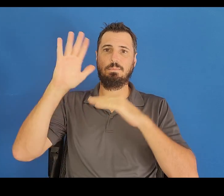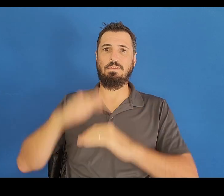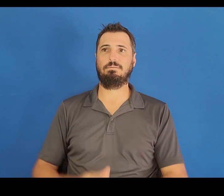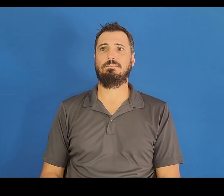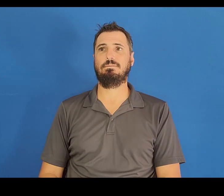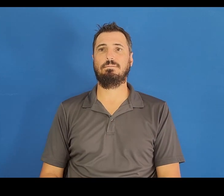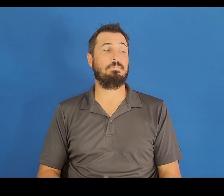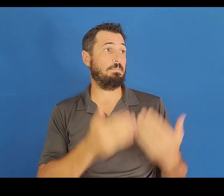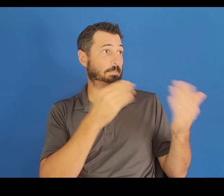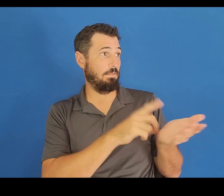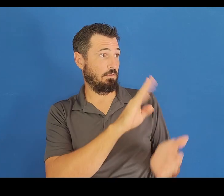Thanks Dr. B